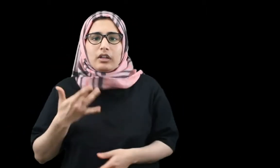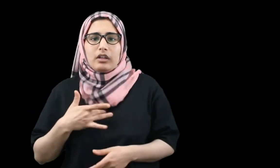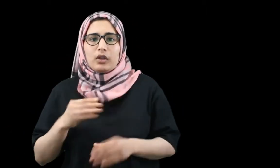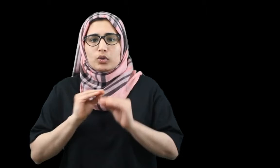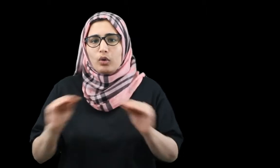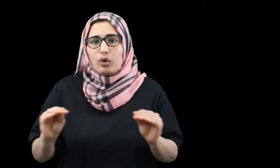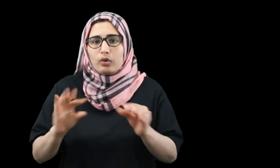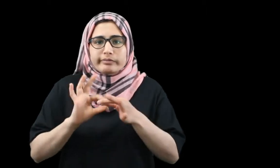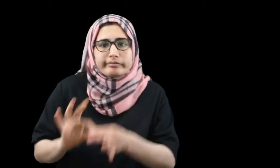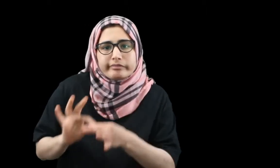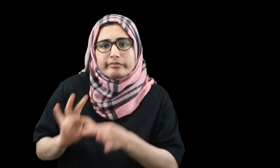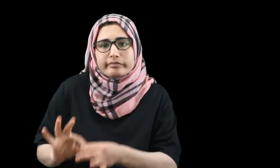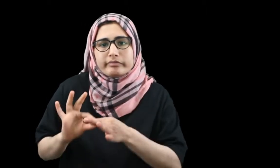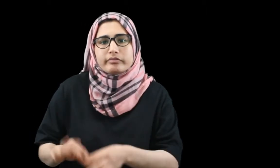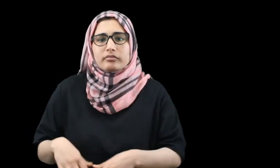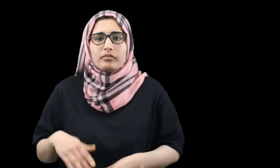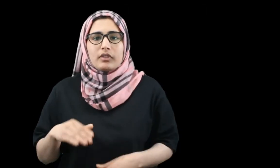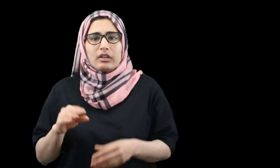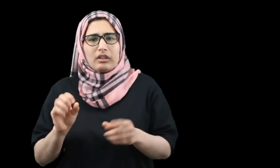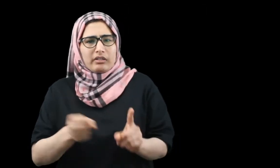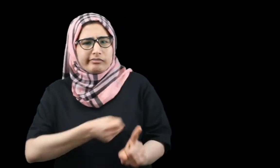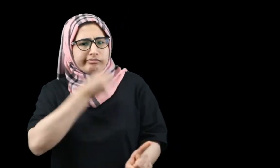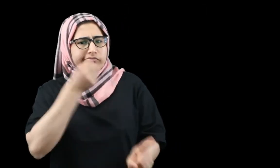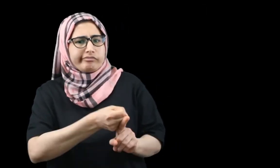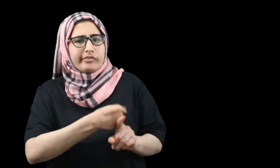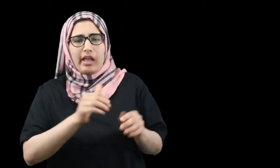They don't have a real connection to anyone.